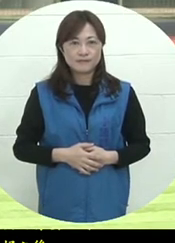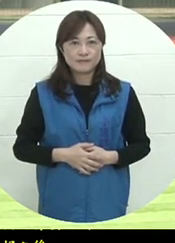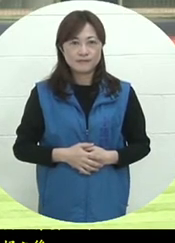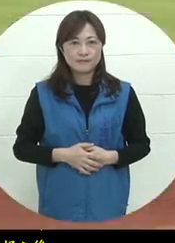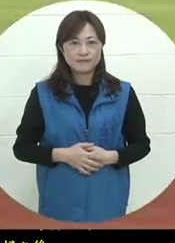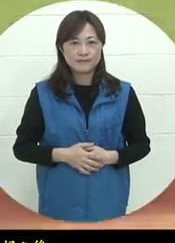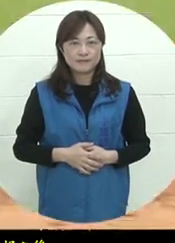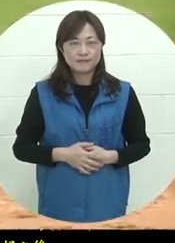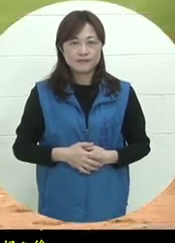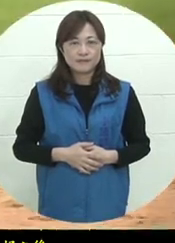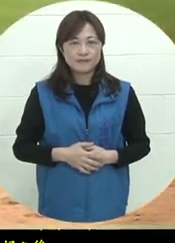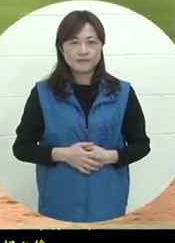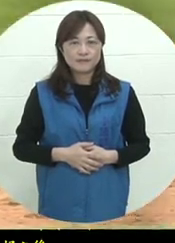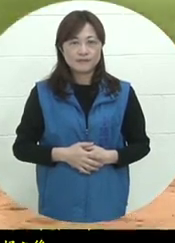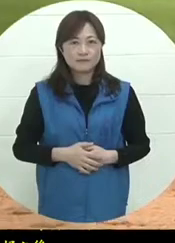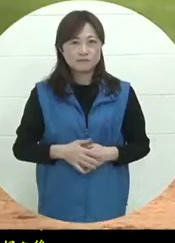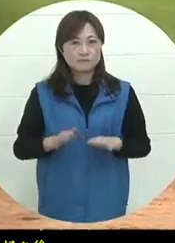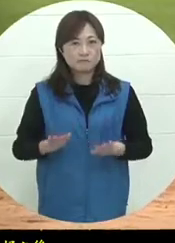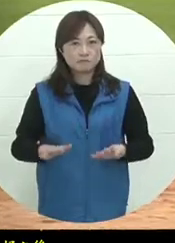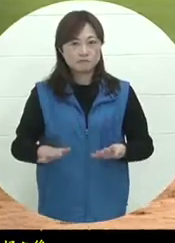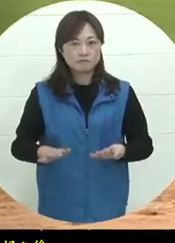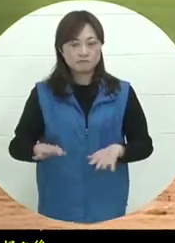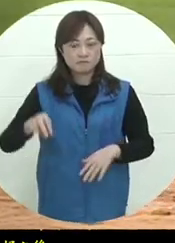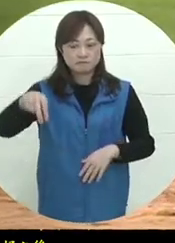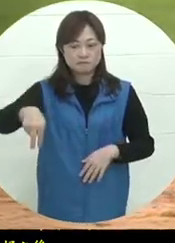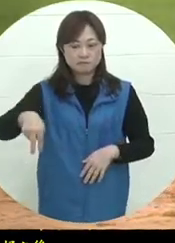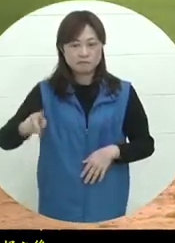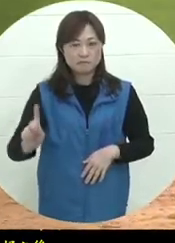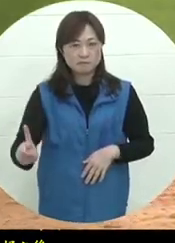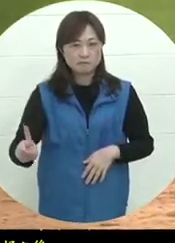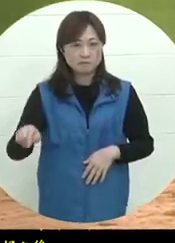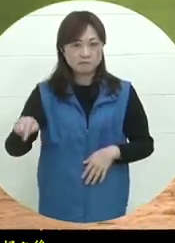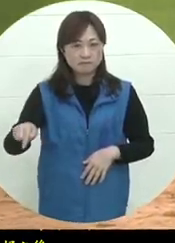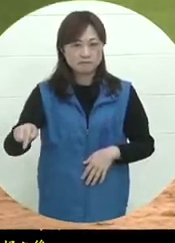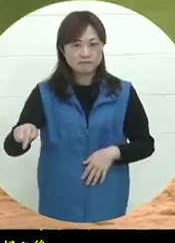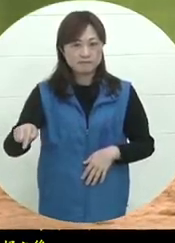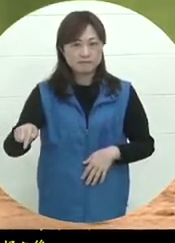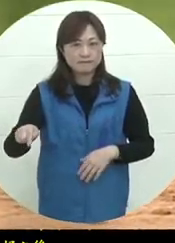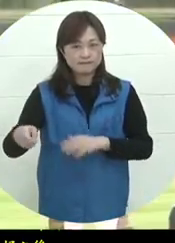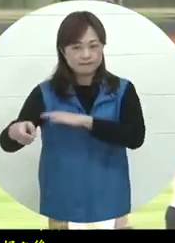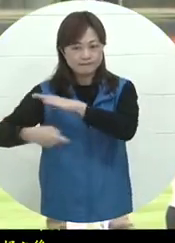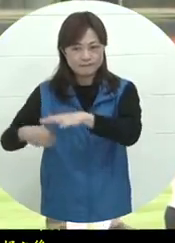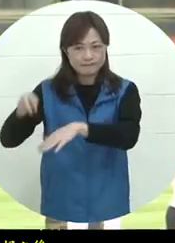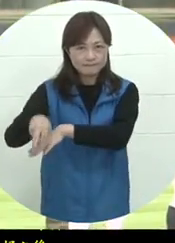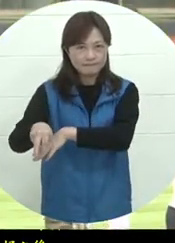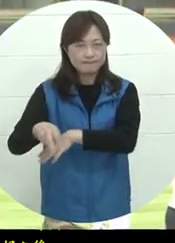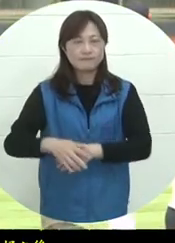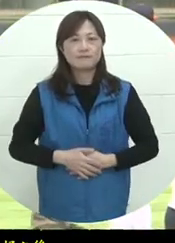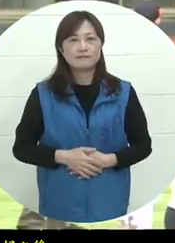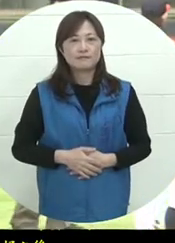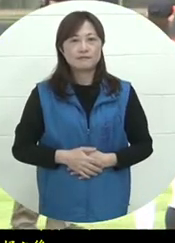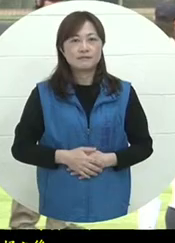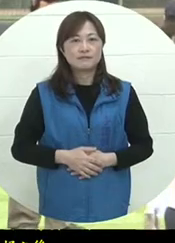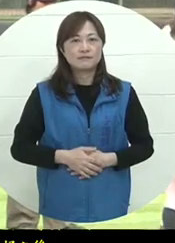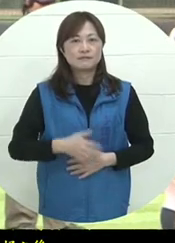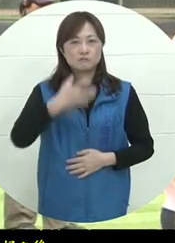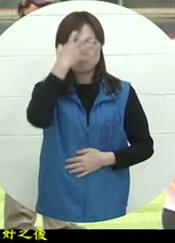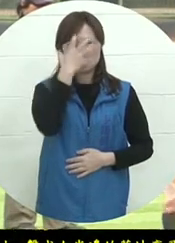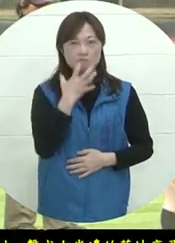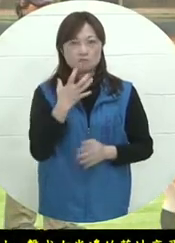At this time, Erede The electric attack is to activate the bases , and then the catcher catches the ball and passes it to second base.